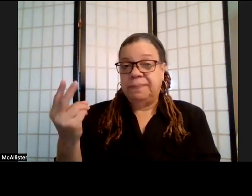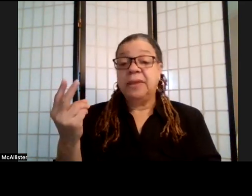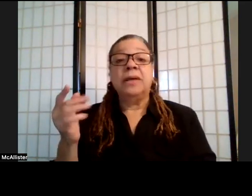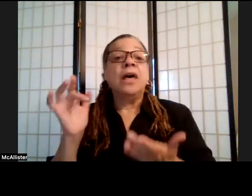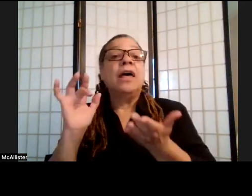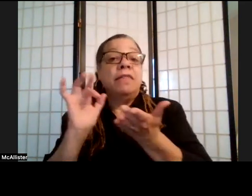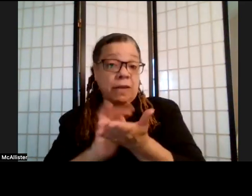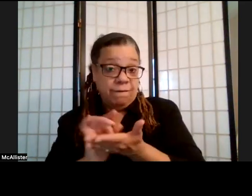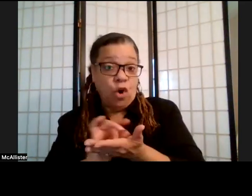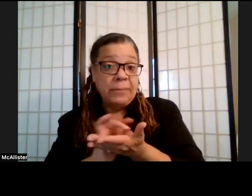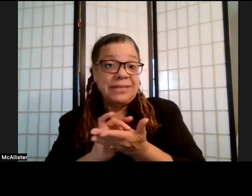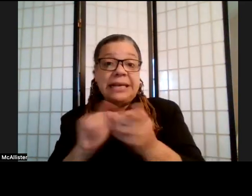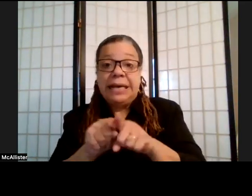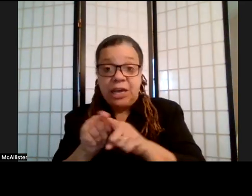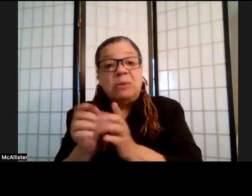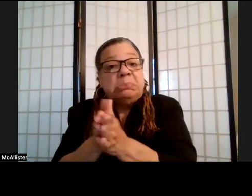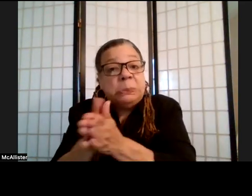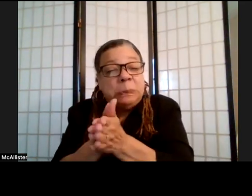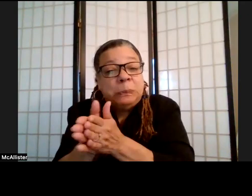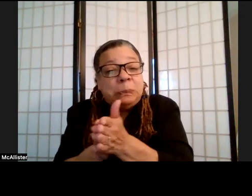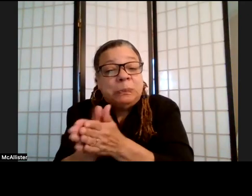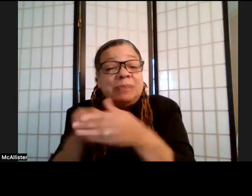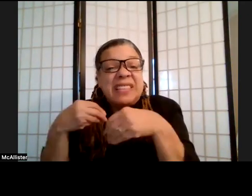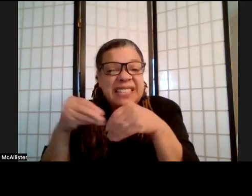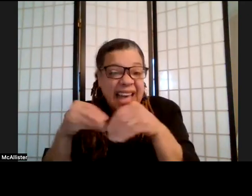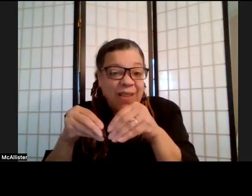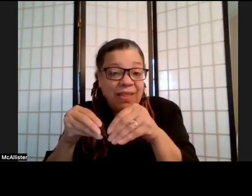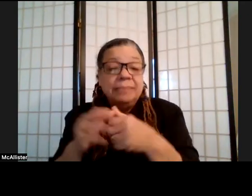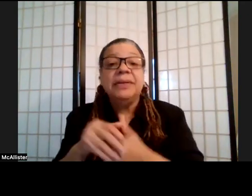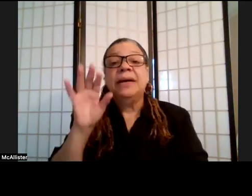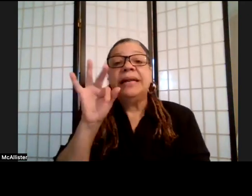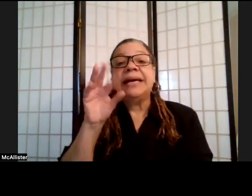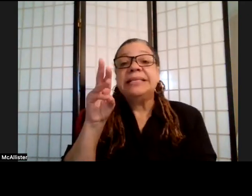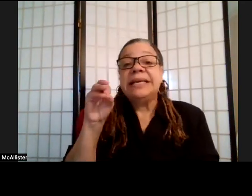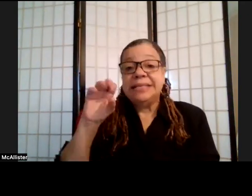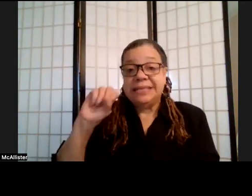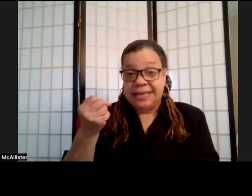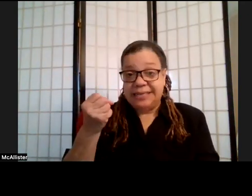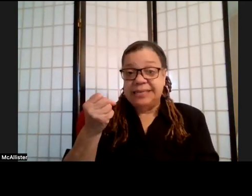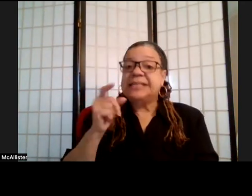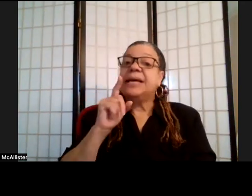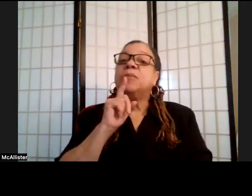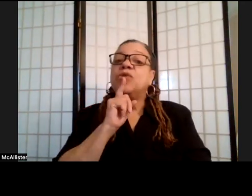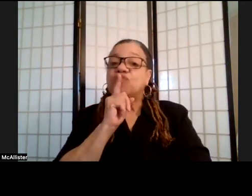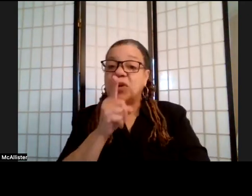are equally eager to make the sale. In the 1960s, antibiotics started to become widely available in Pakistan and a number of other